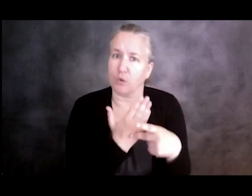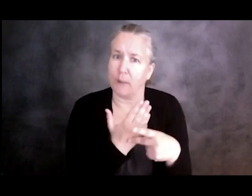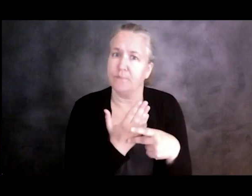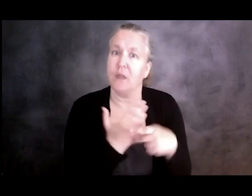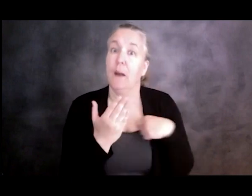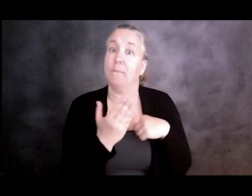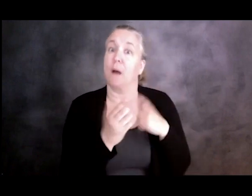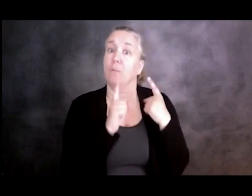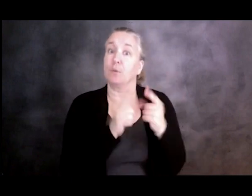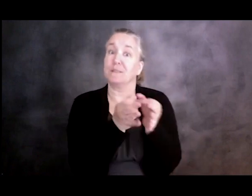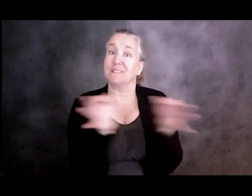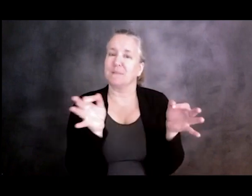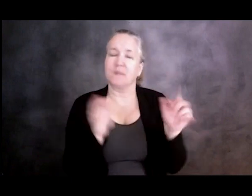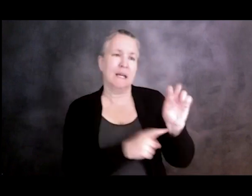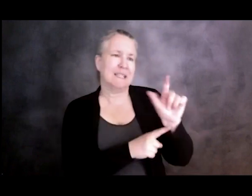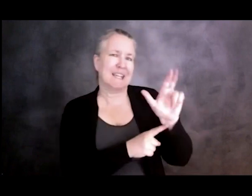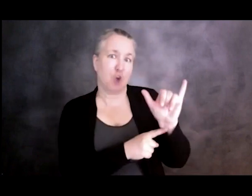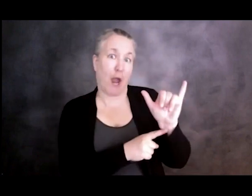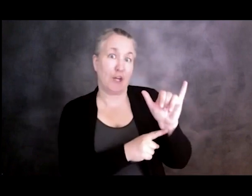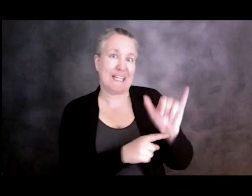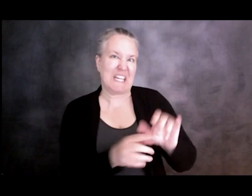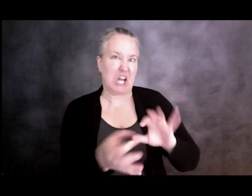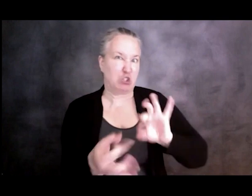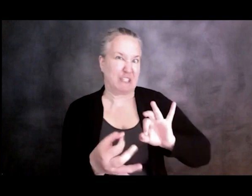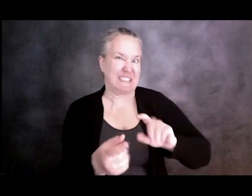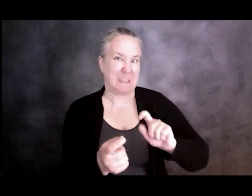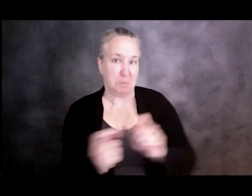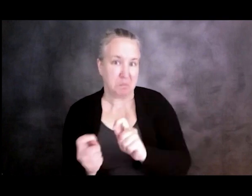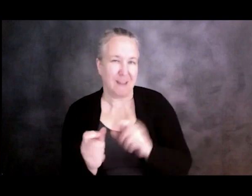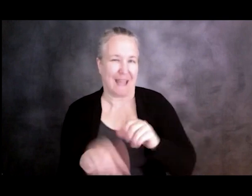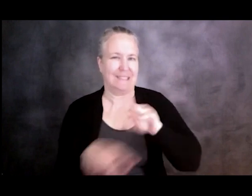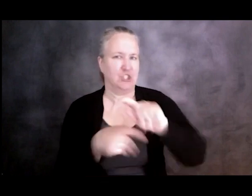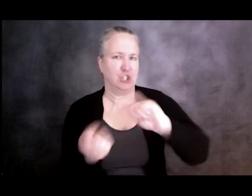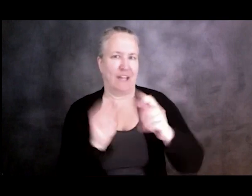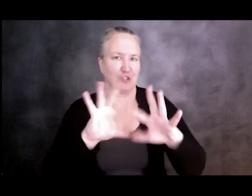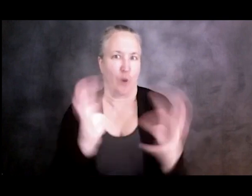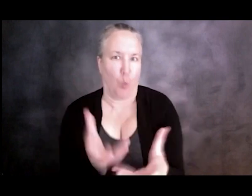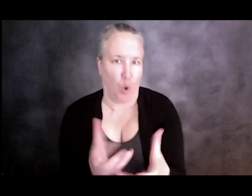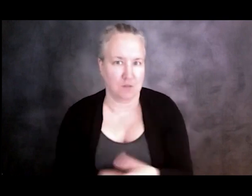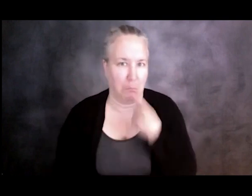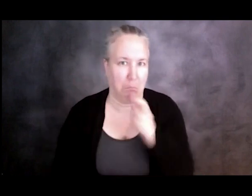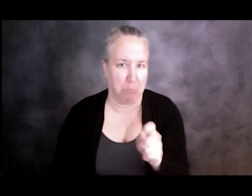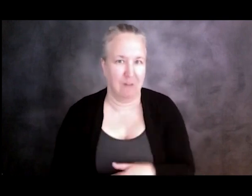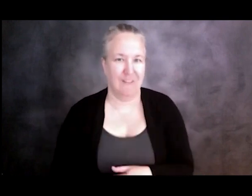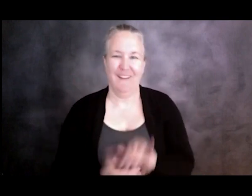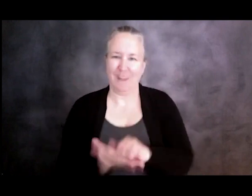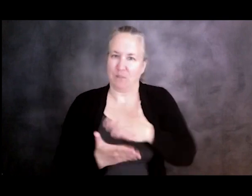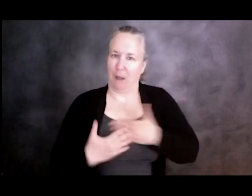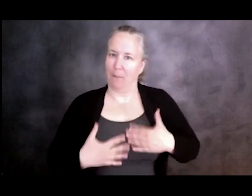was literary criticism can change the world. That was my passion. That's what I believed in.